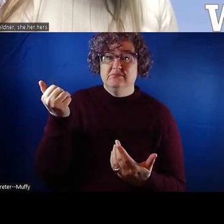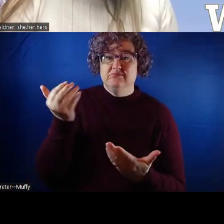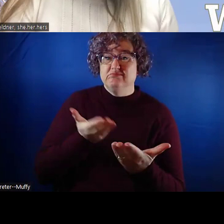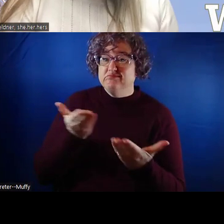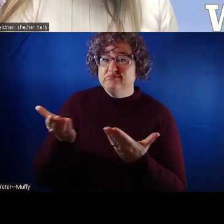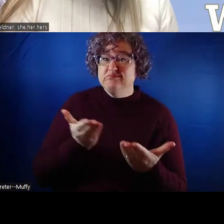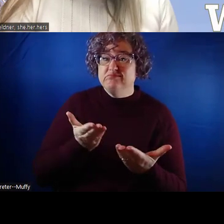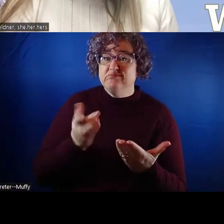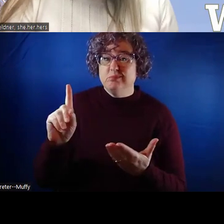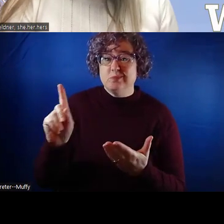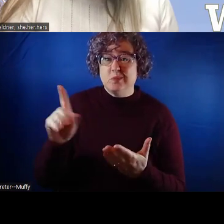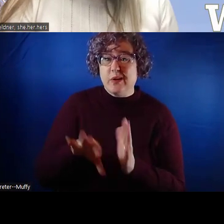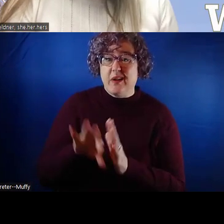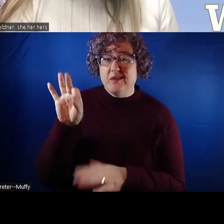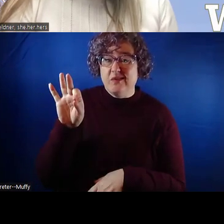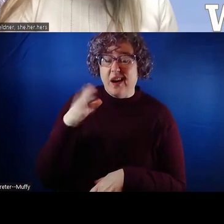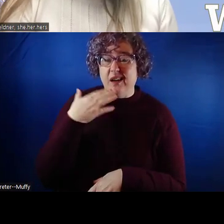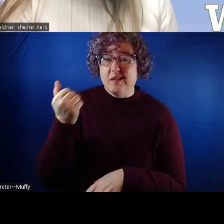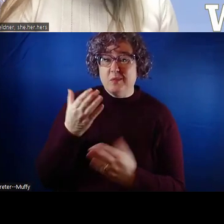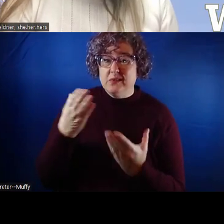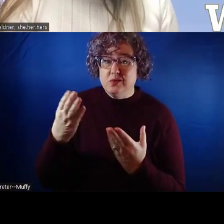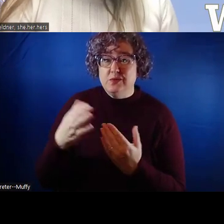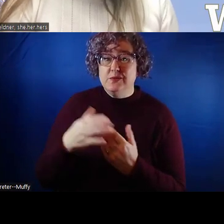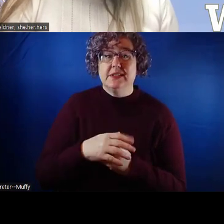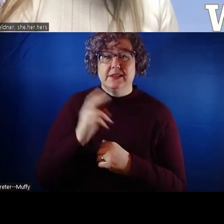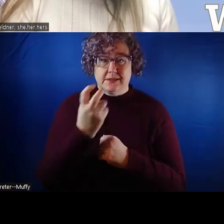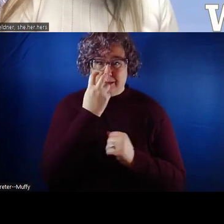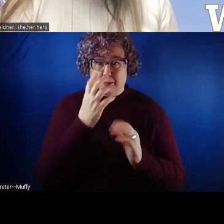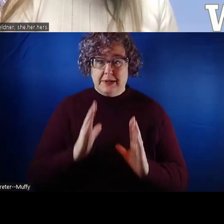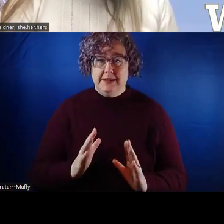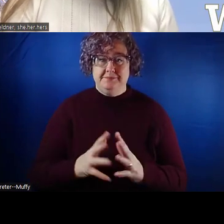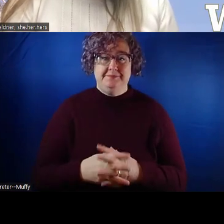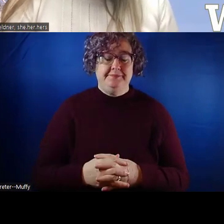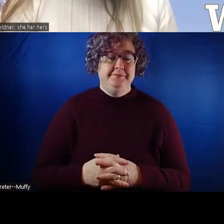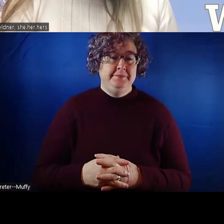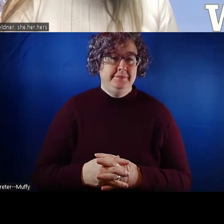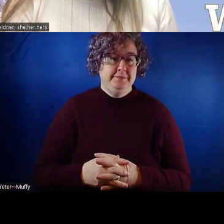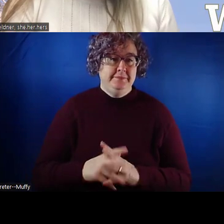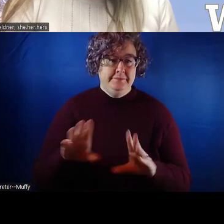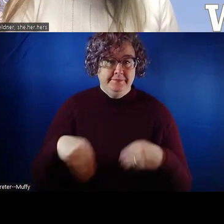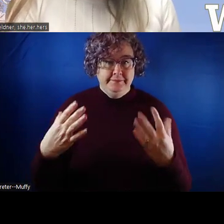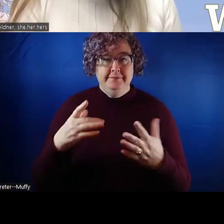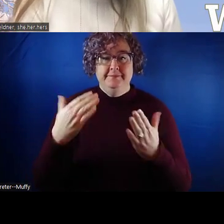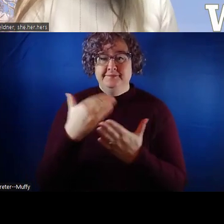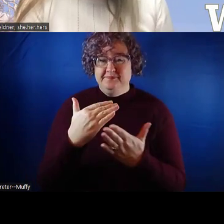or where I could get the best services as a blind person. So they gave me a list of options,